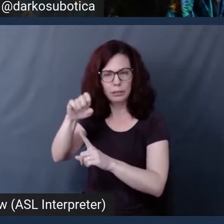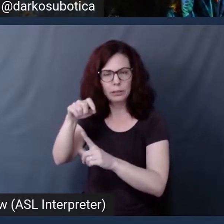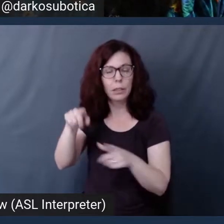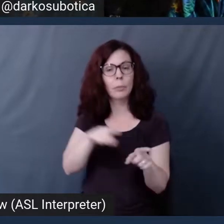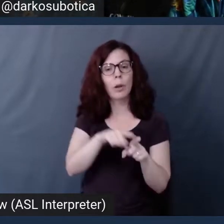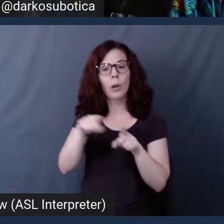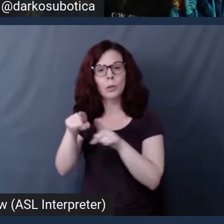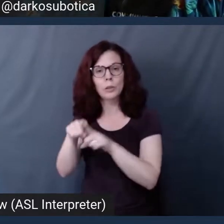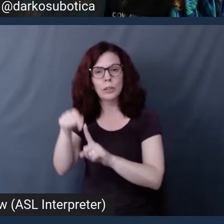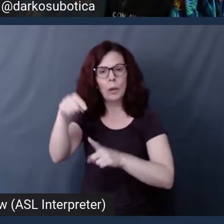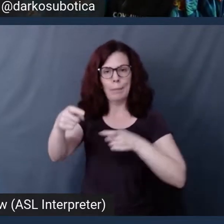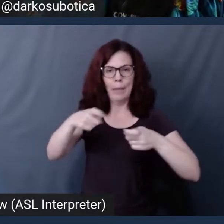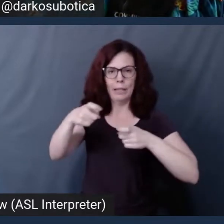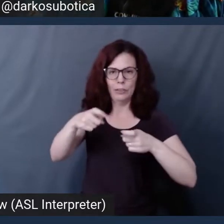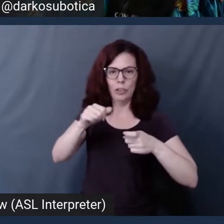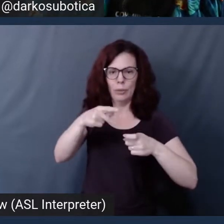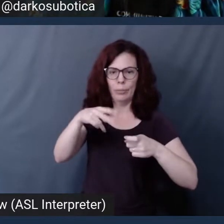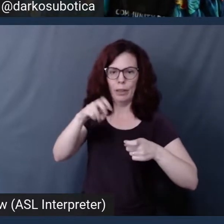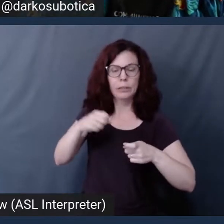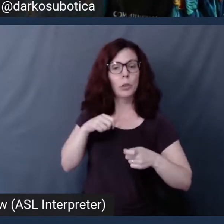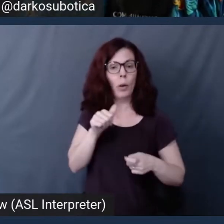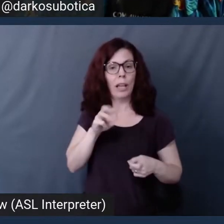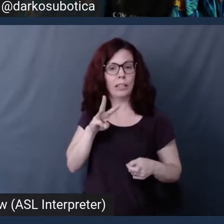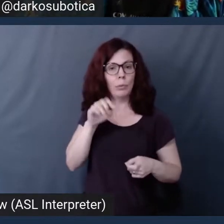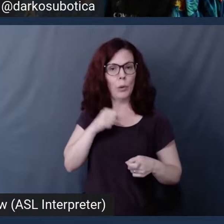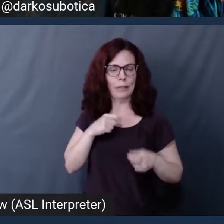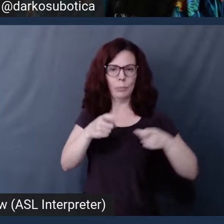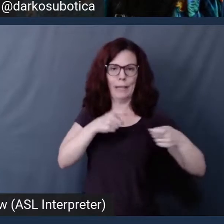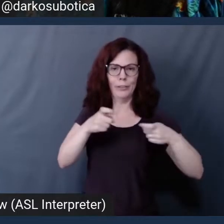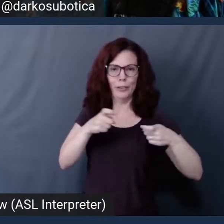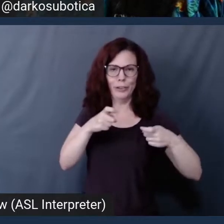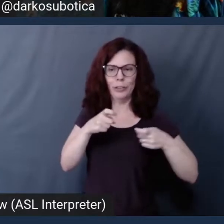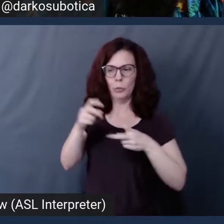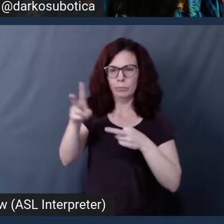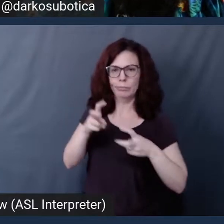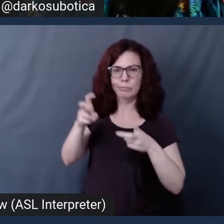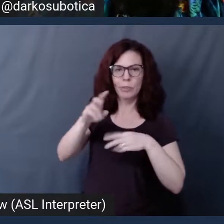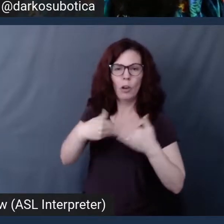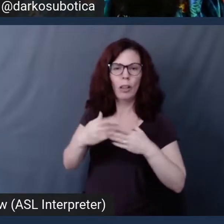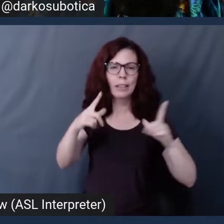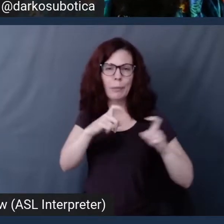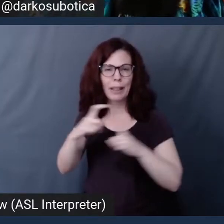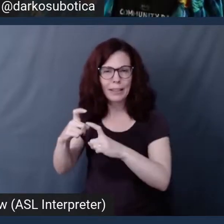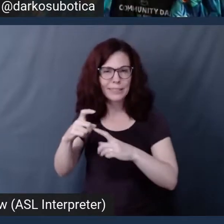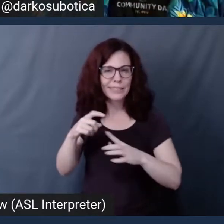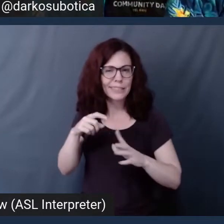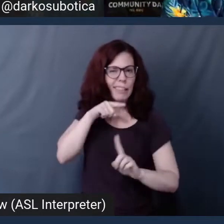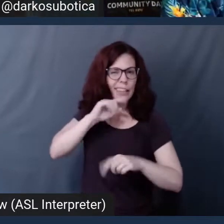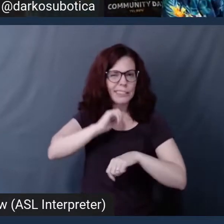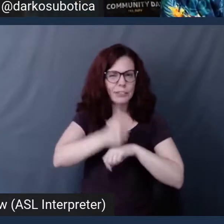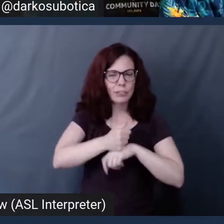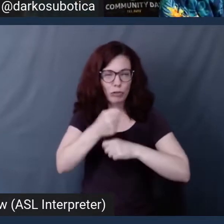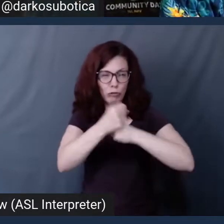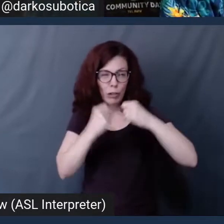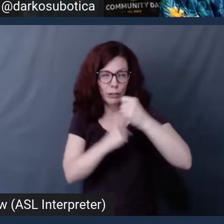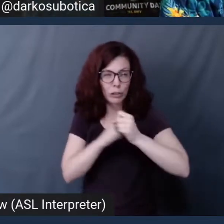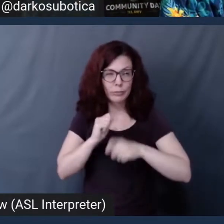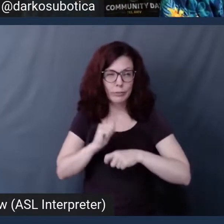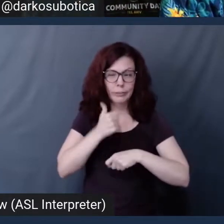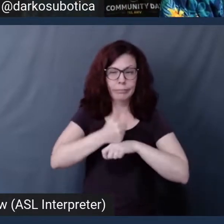so AWS manages it, right, and abstracts away all of the complexities of the infrastructure layer in terms of deploying and managing that device.